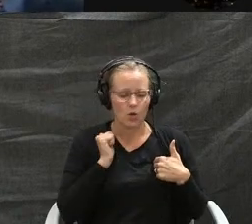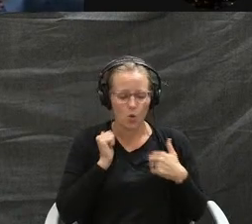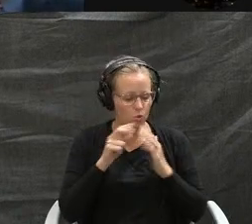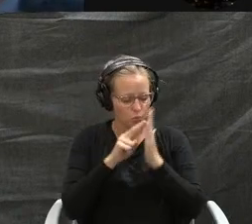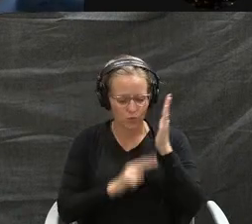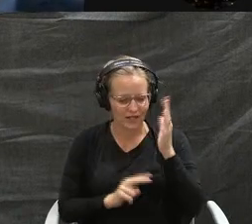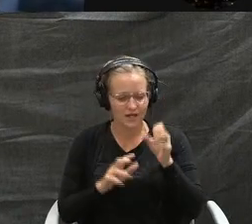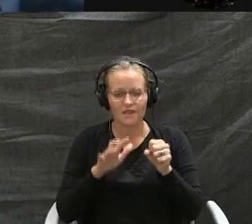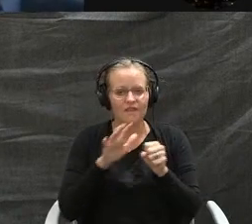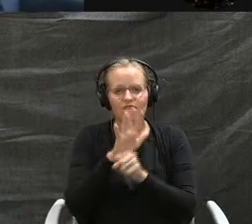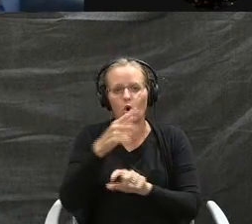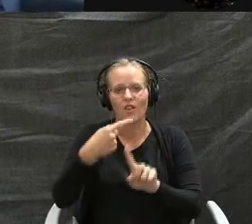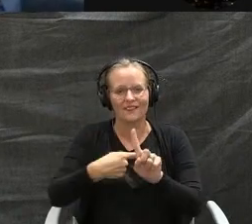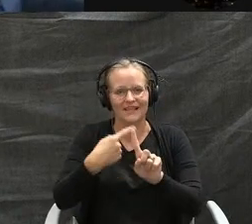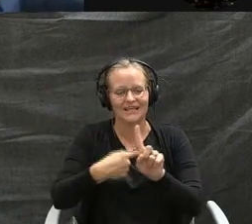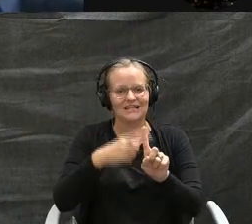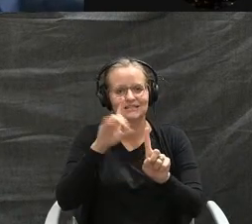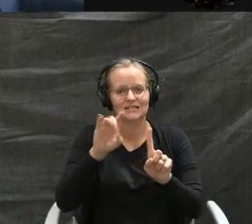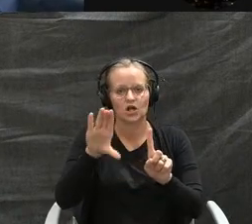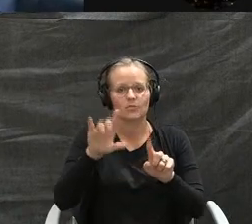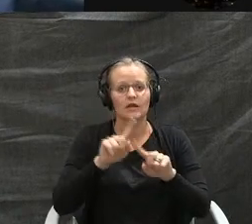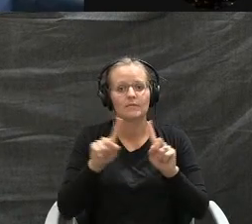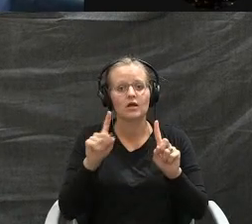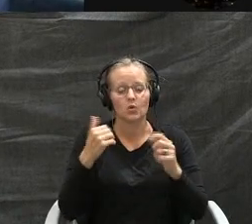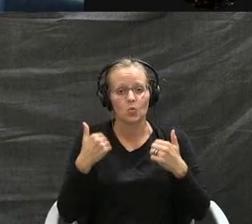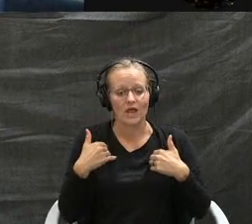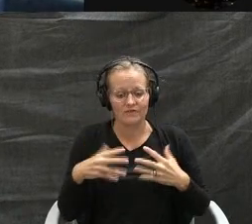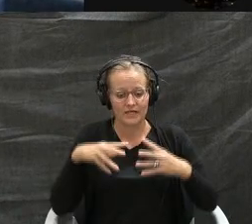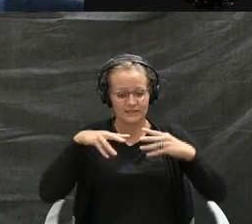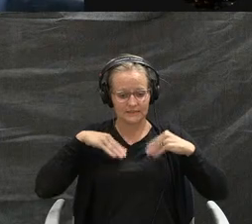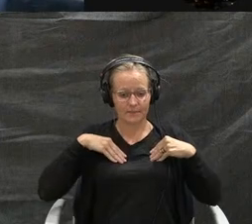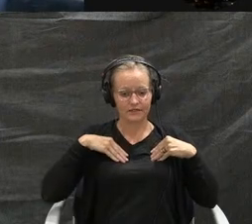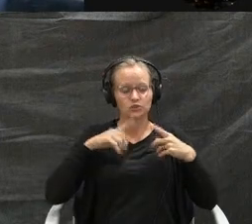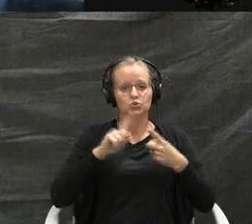lease document. We have the acceptance of bit further